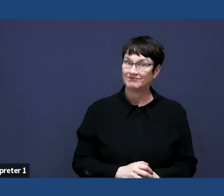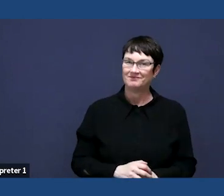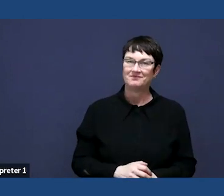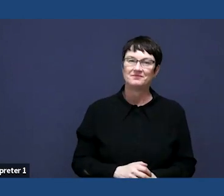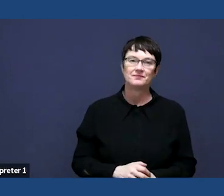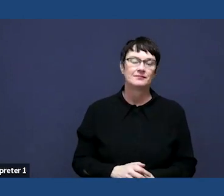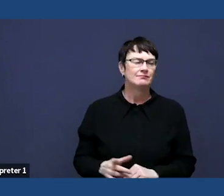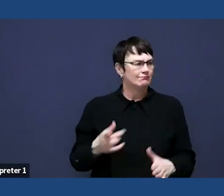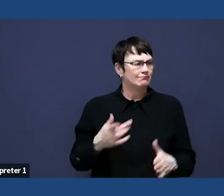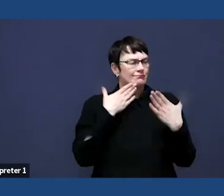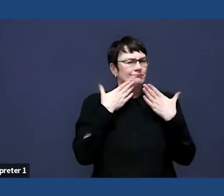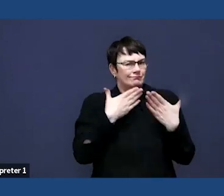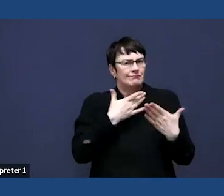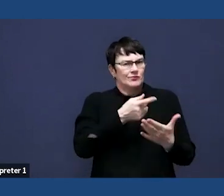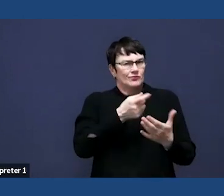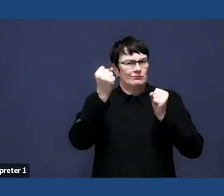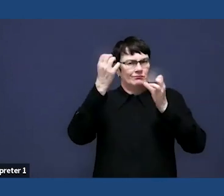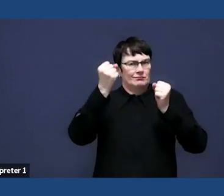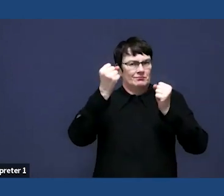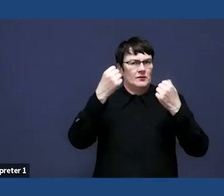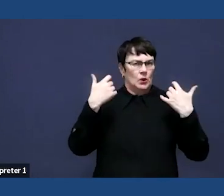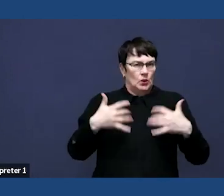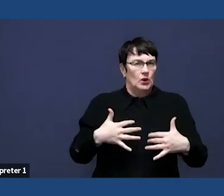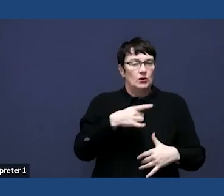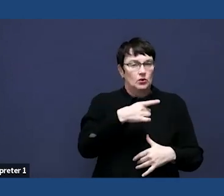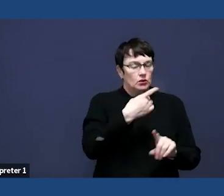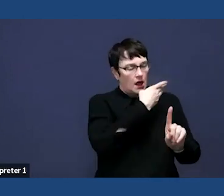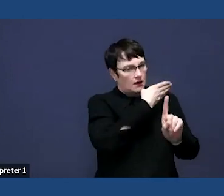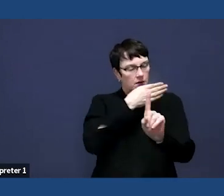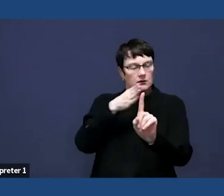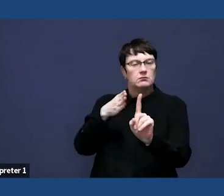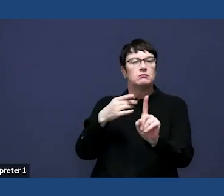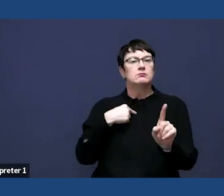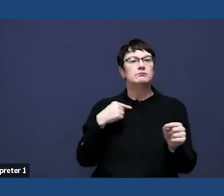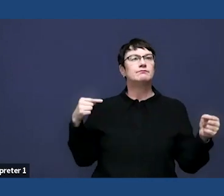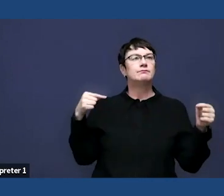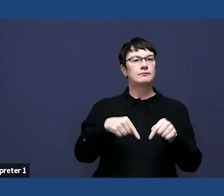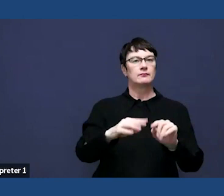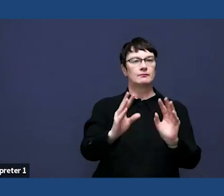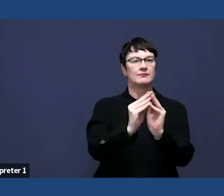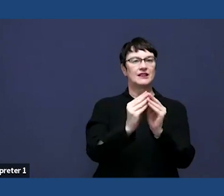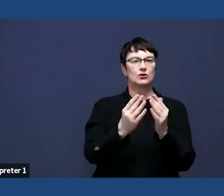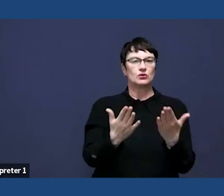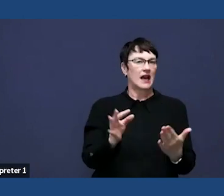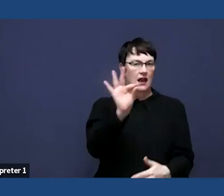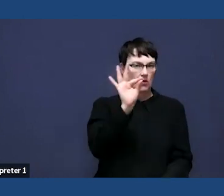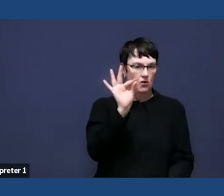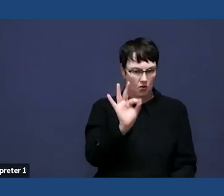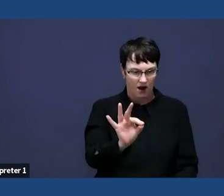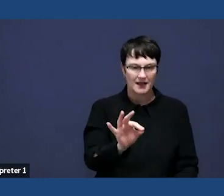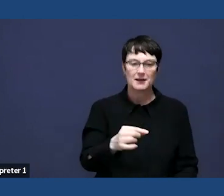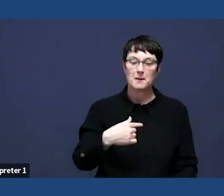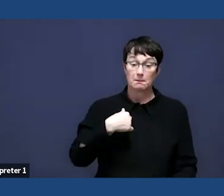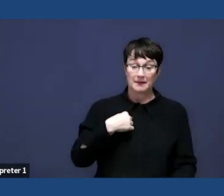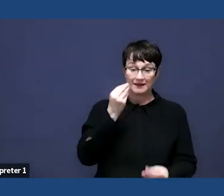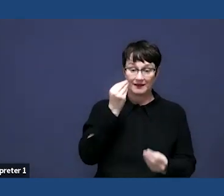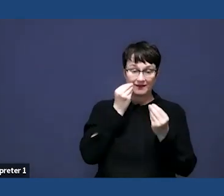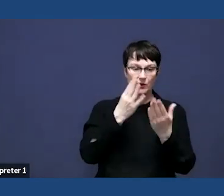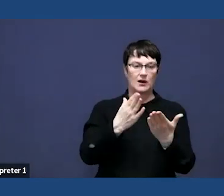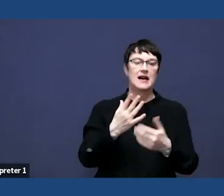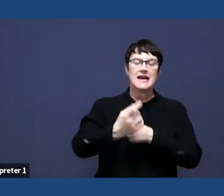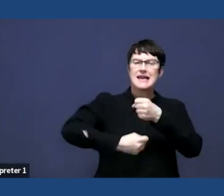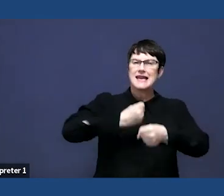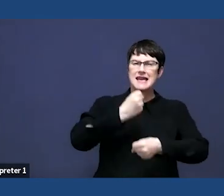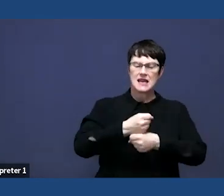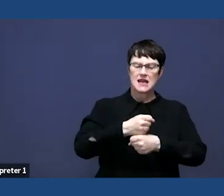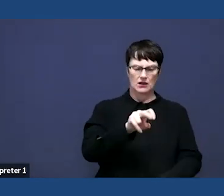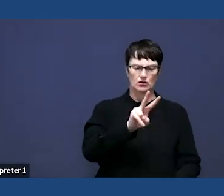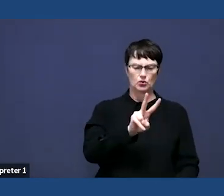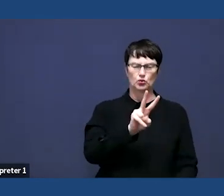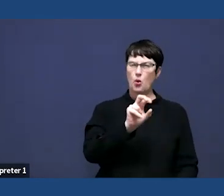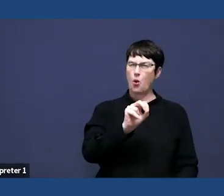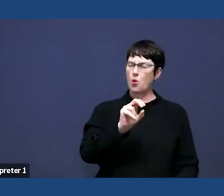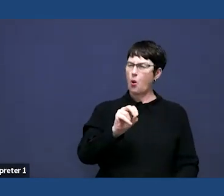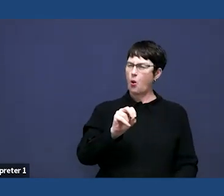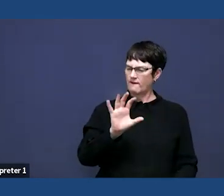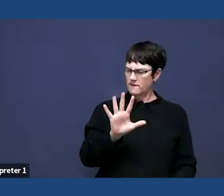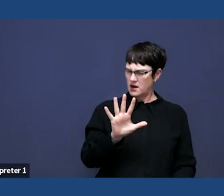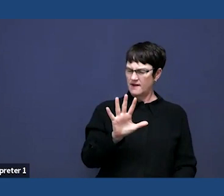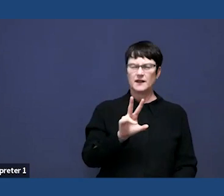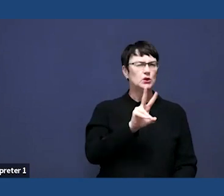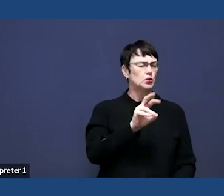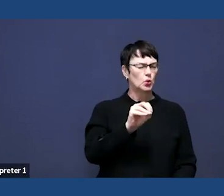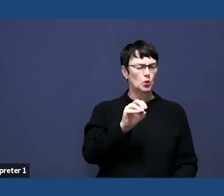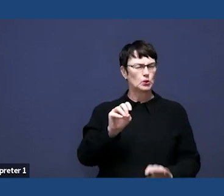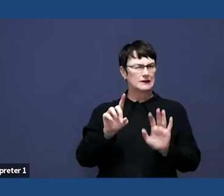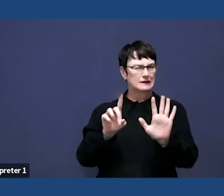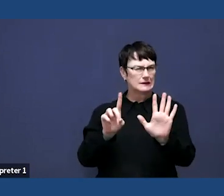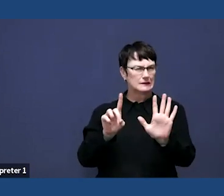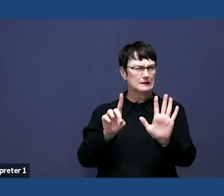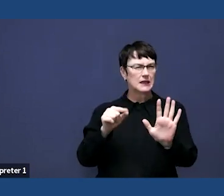I can share that back in 2006 and 2005 when the rise of people with disabilities first